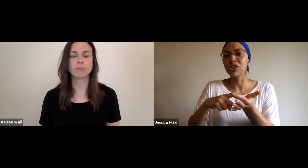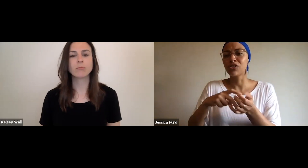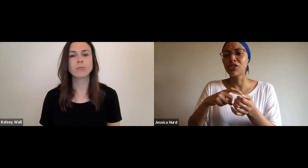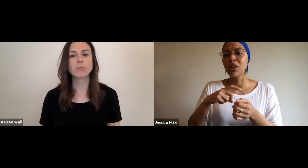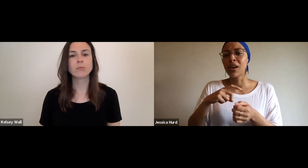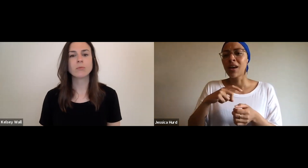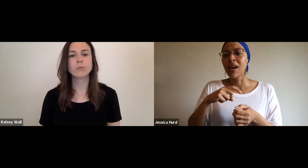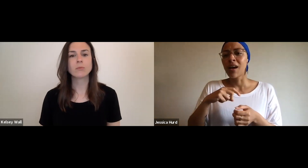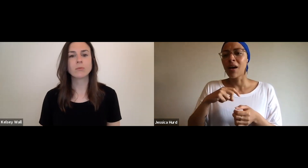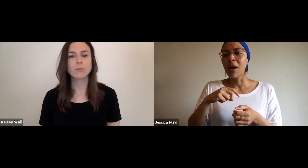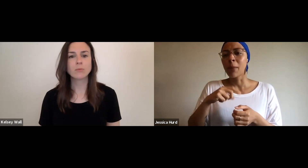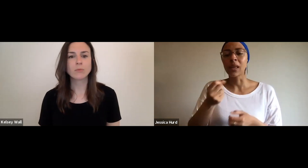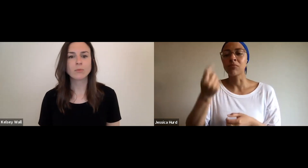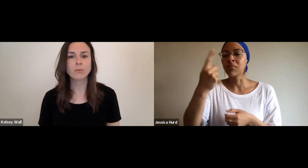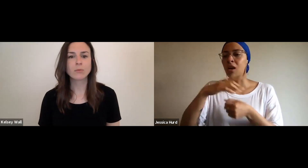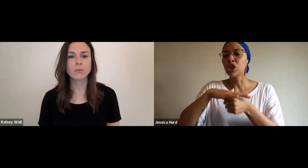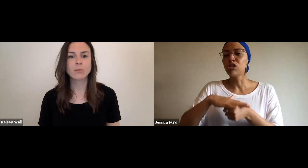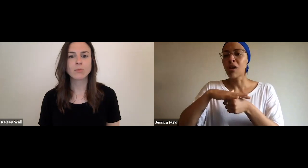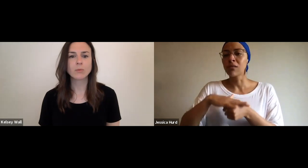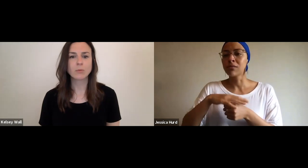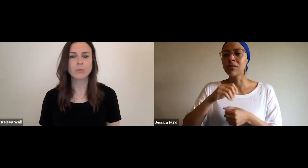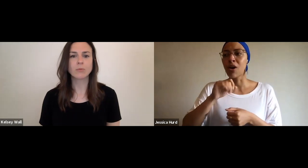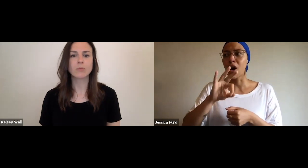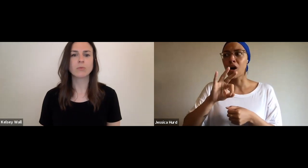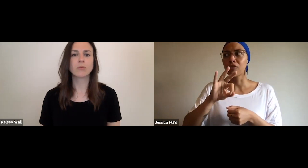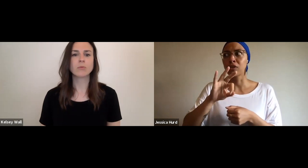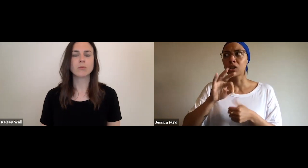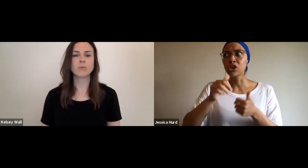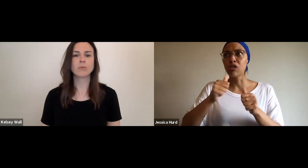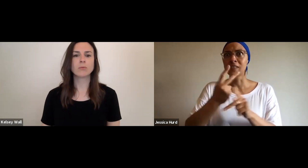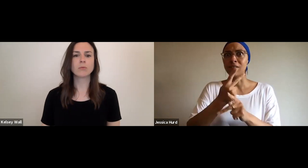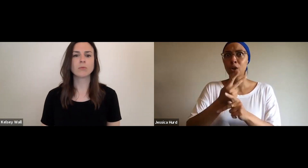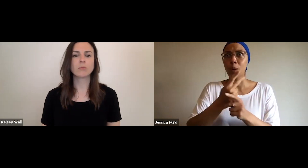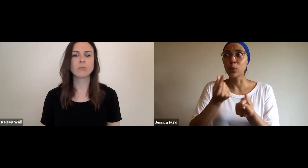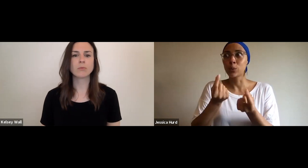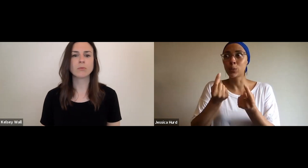First, I want to acknowledge, we understand the stress